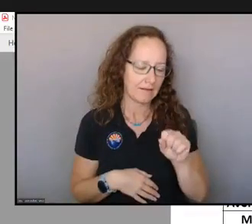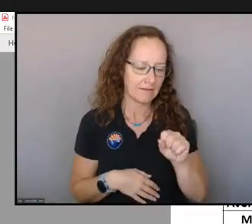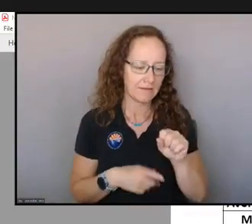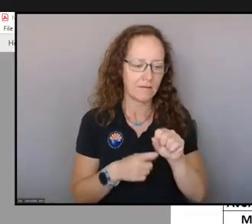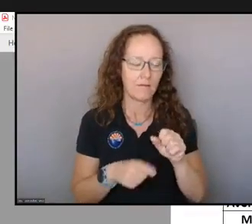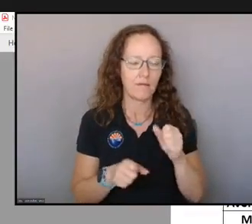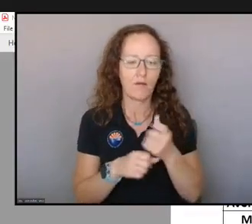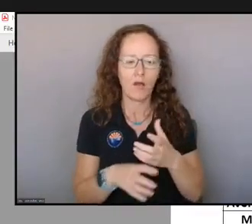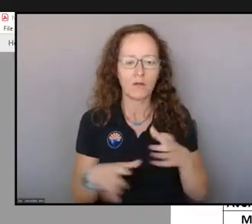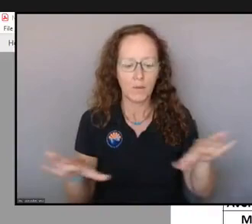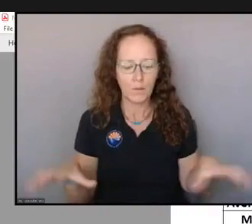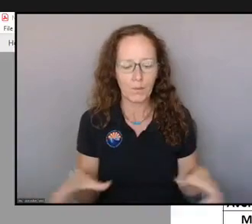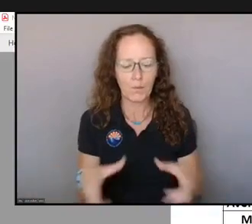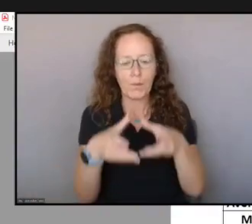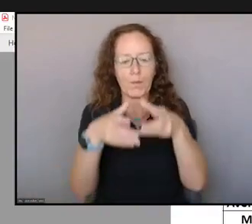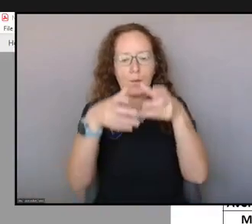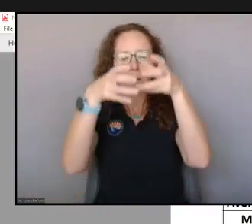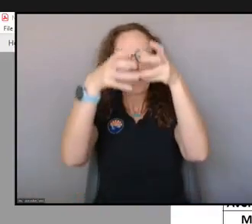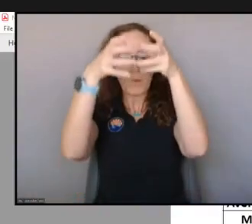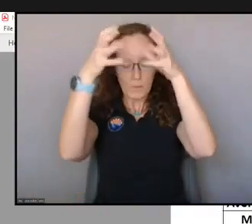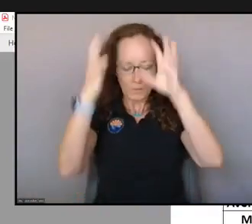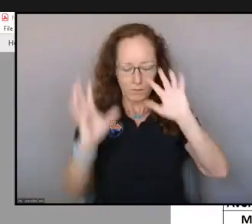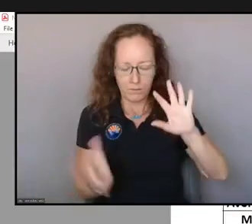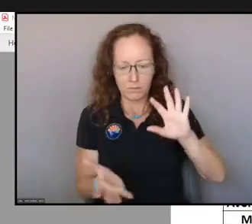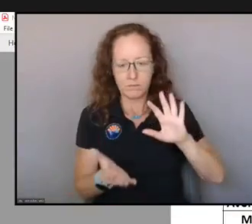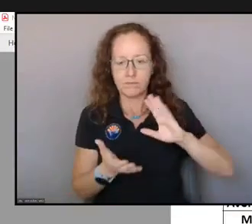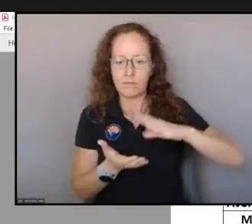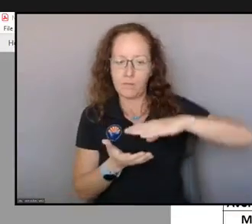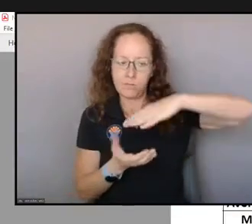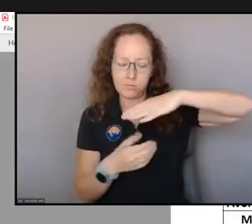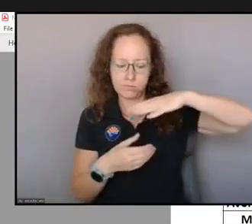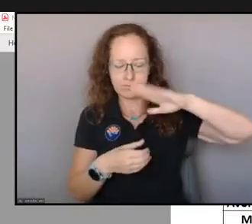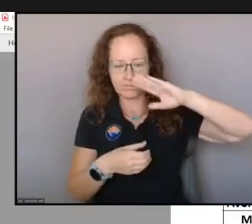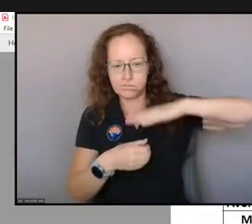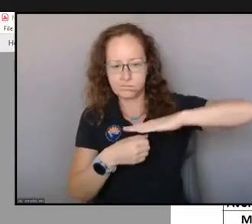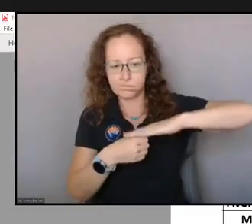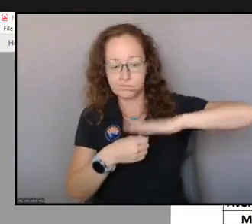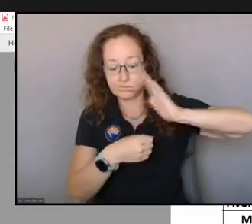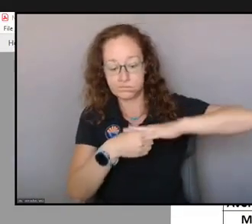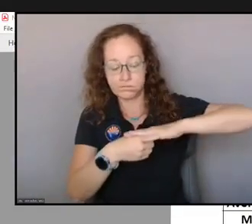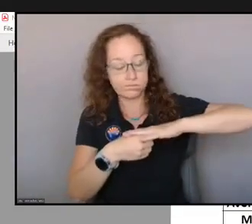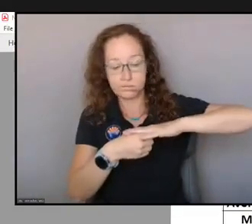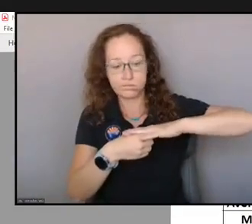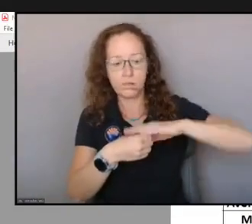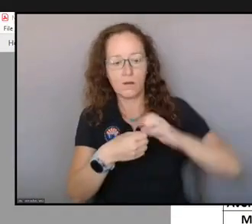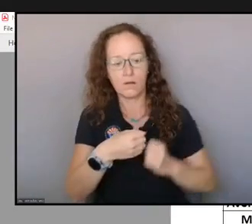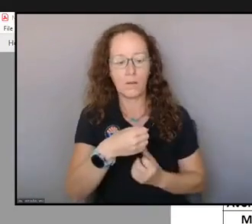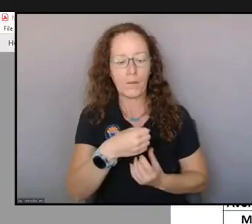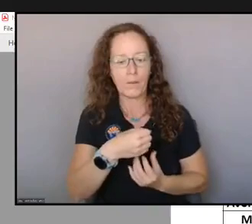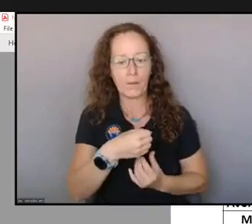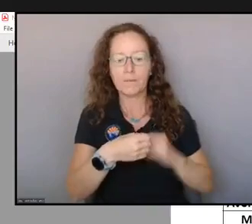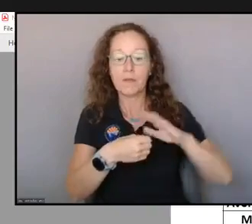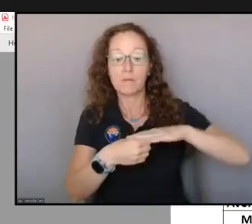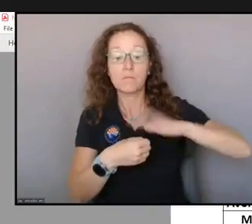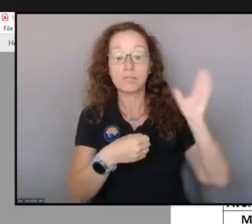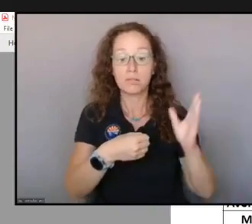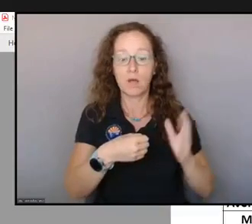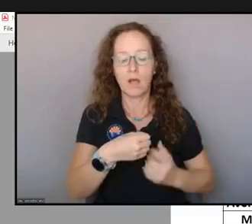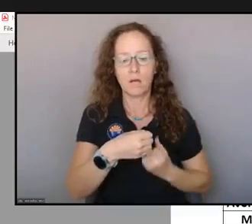THE CHIMNEY EFFECT. THAT IS GOING TO BE OPEN WIDE, ALLOWING THE FIRE TO START GROWING.